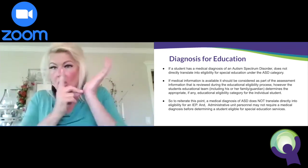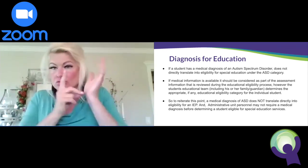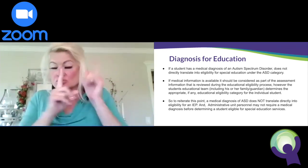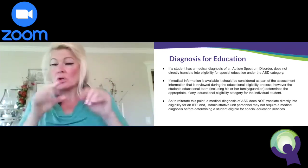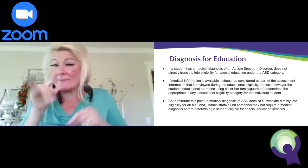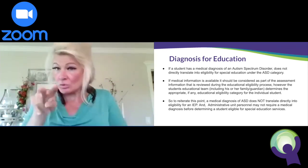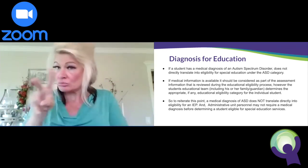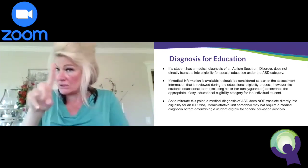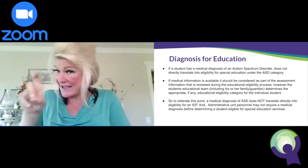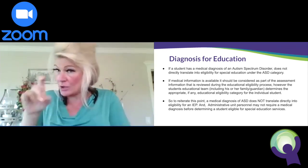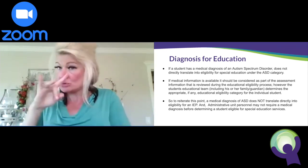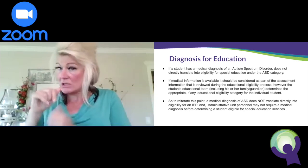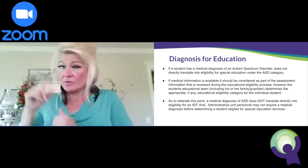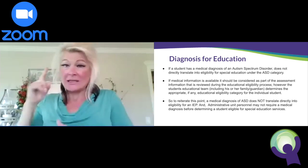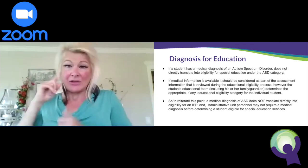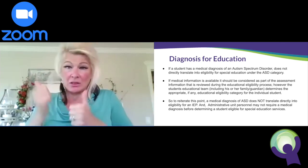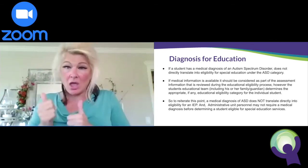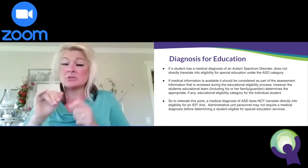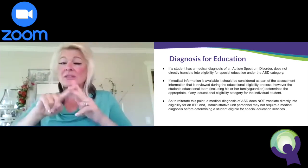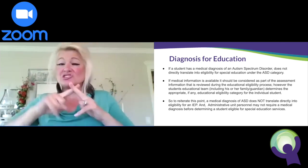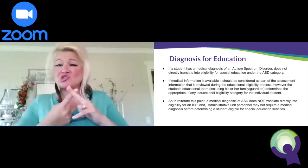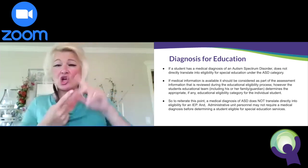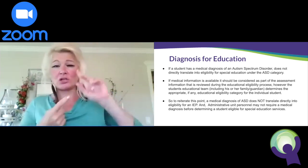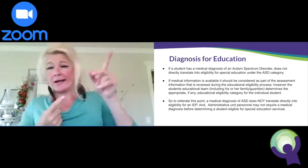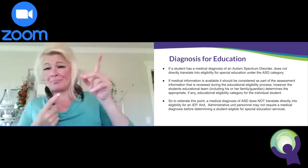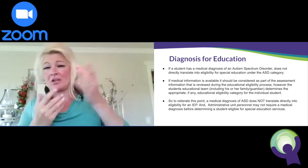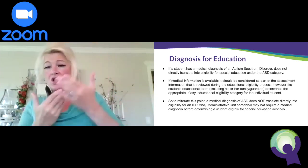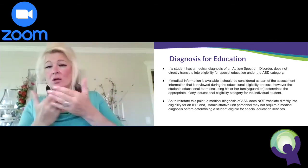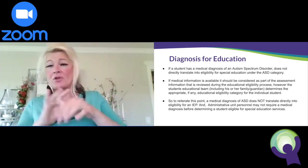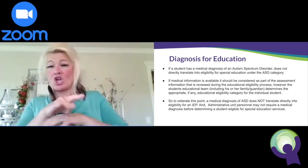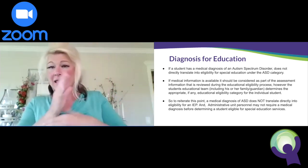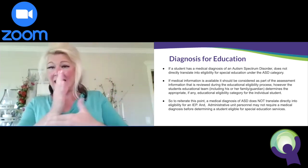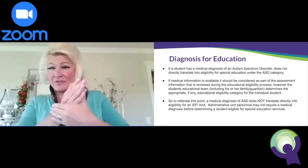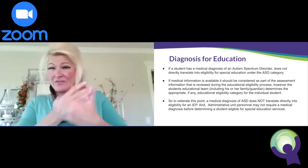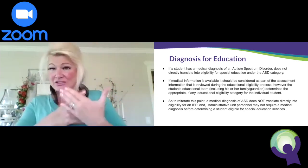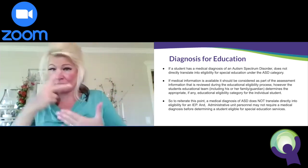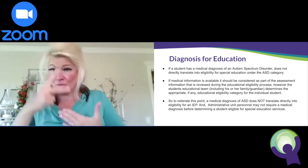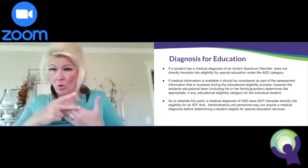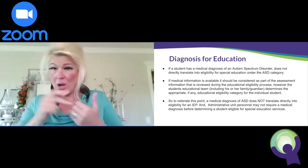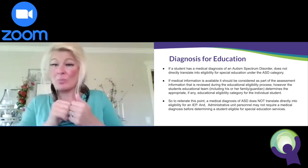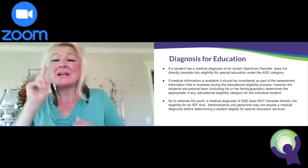zero to three ages. Talking with doctors who has expertise in